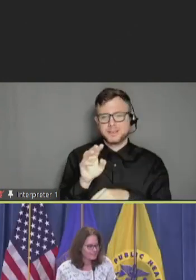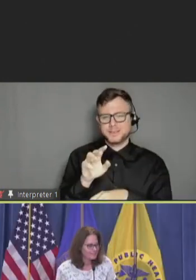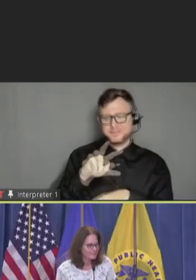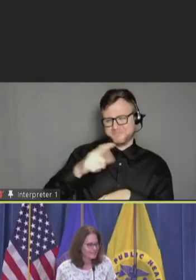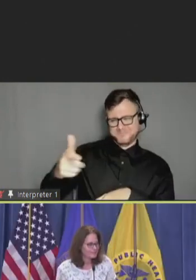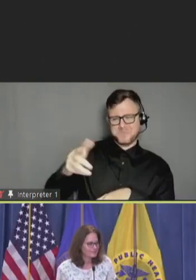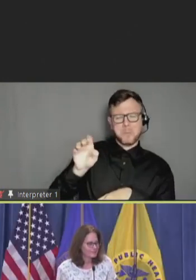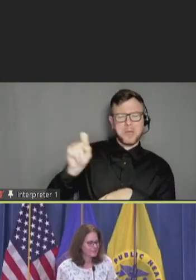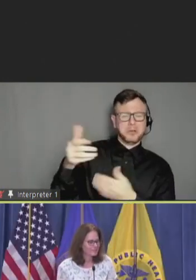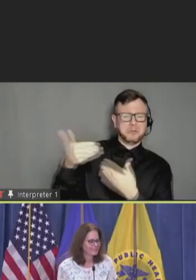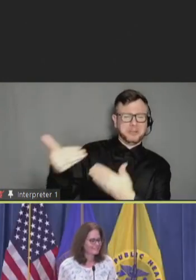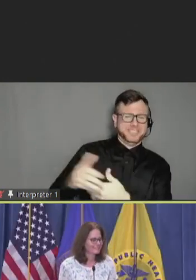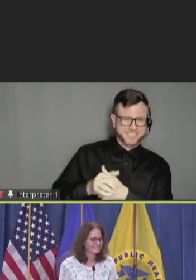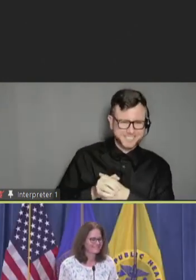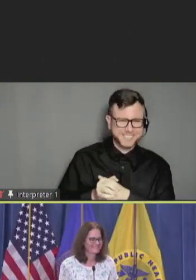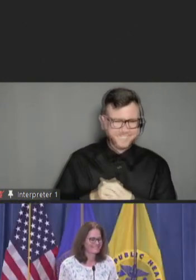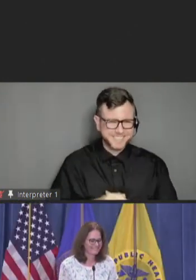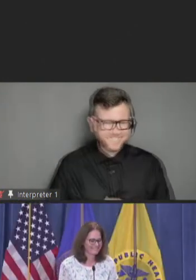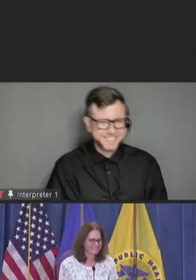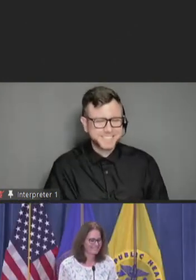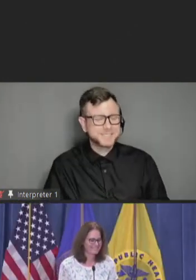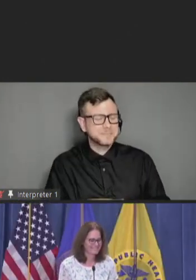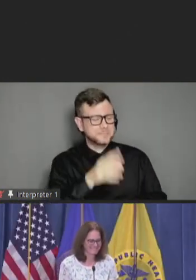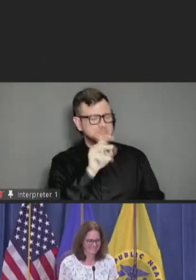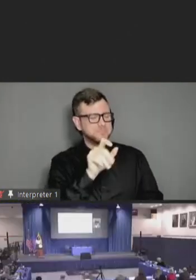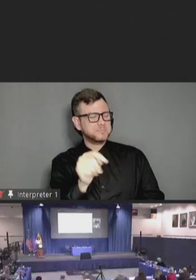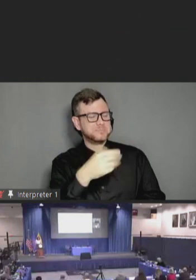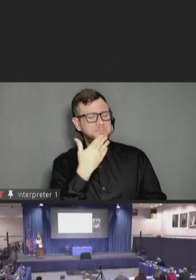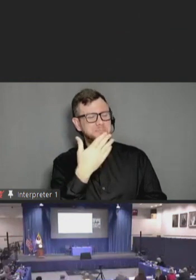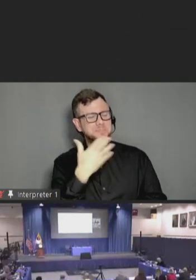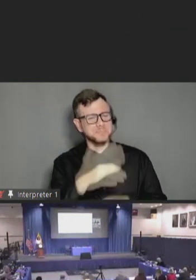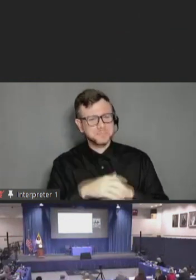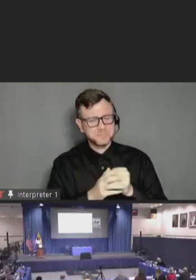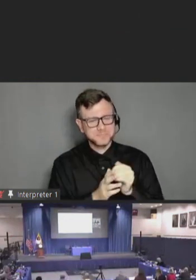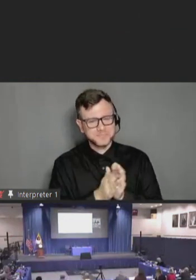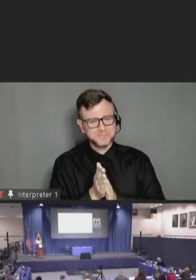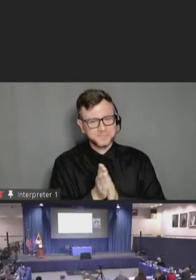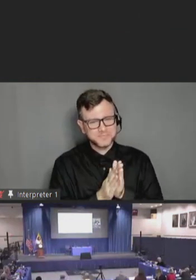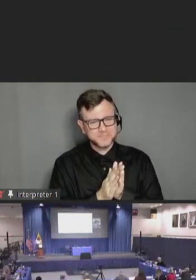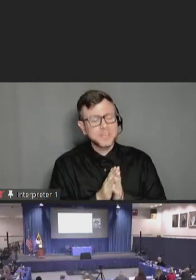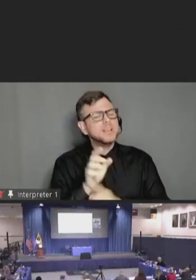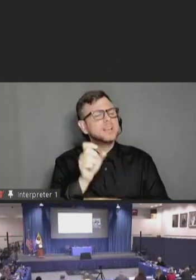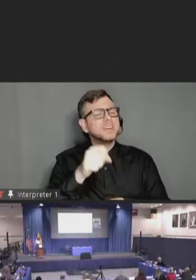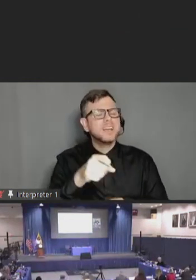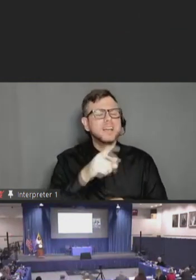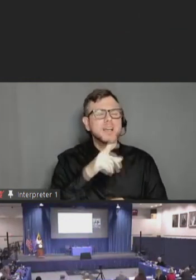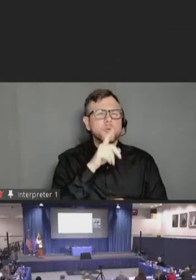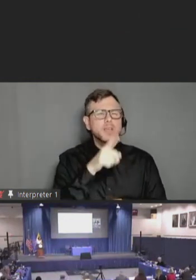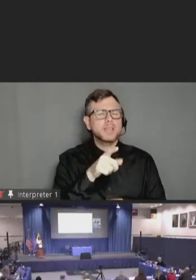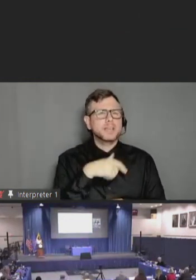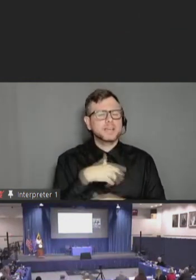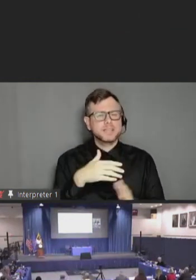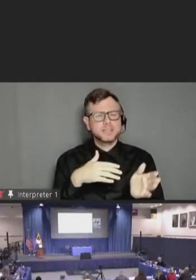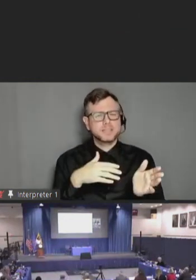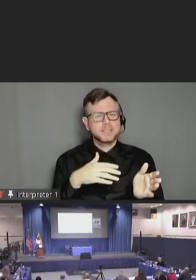Nicola Klein: Matt, I'll go ahead and let you take that one first. Matthew Daley: Okay. Thanks.